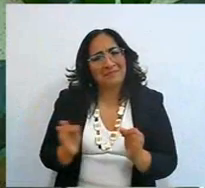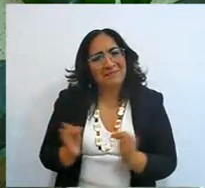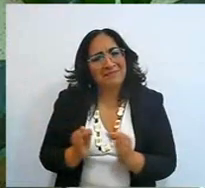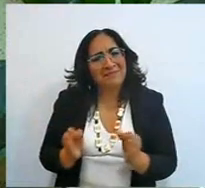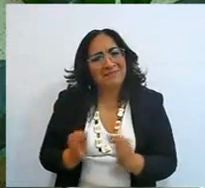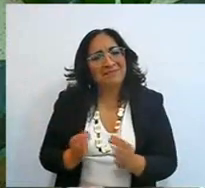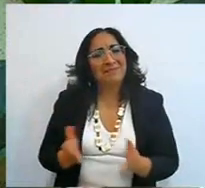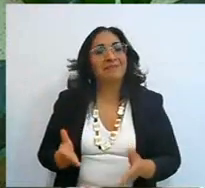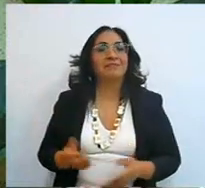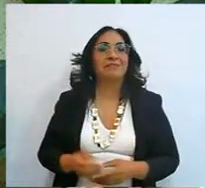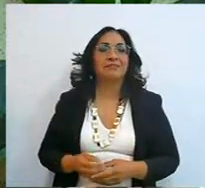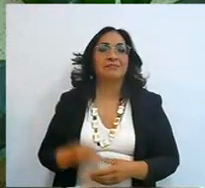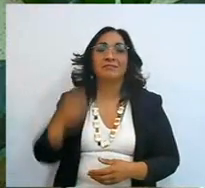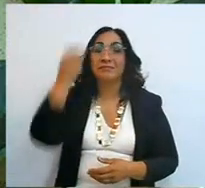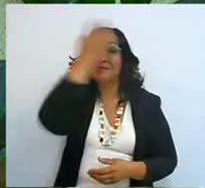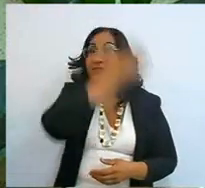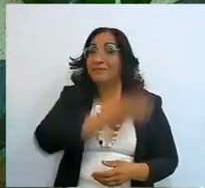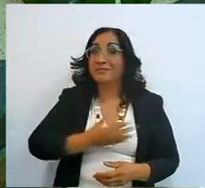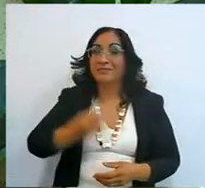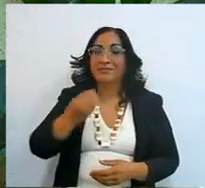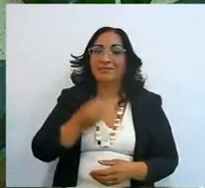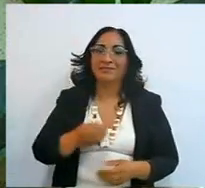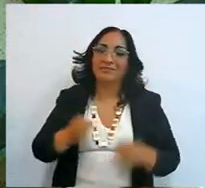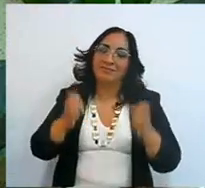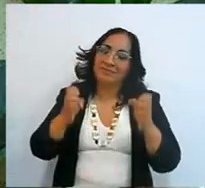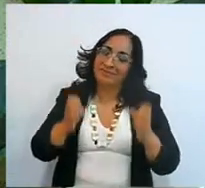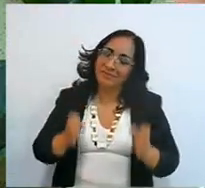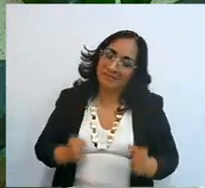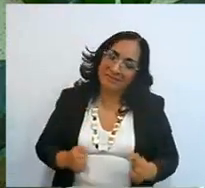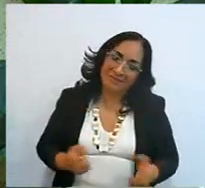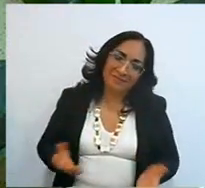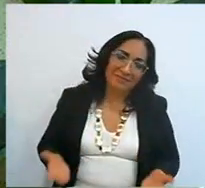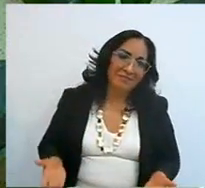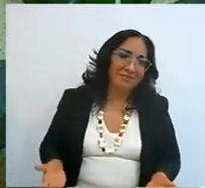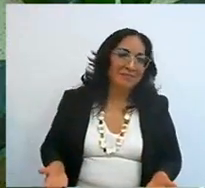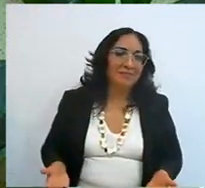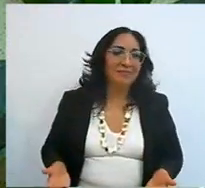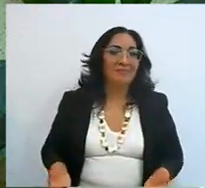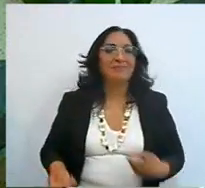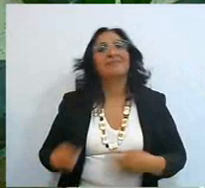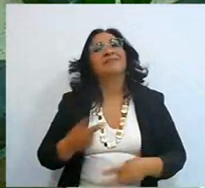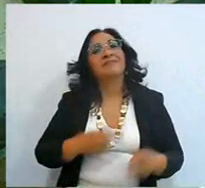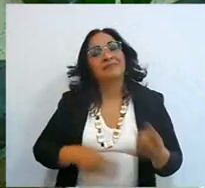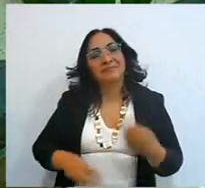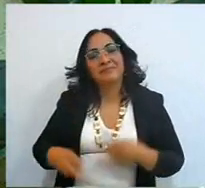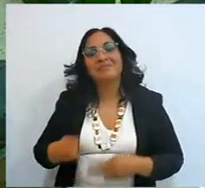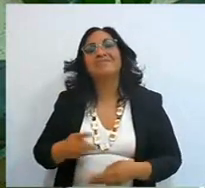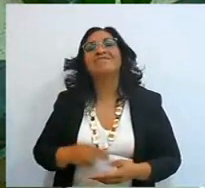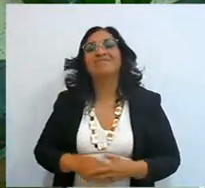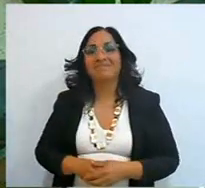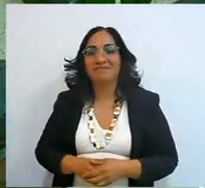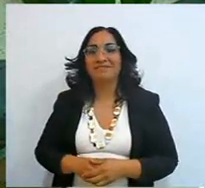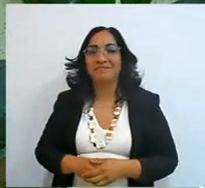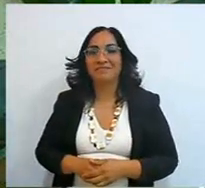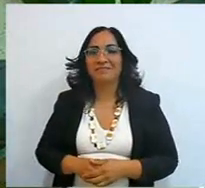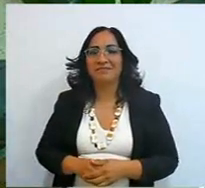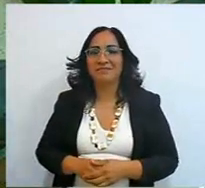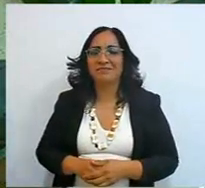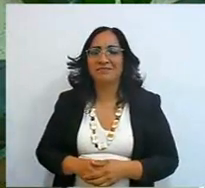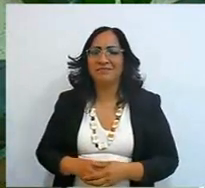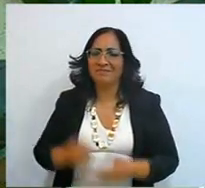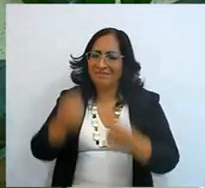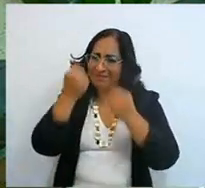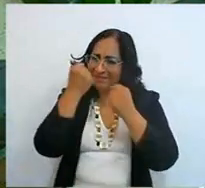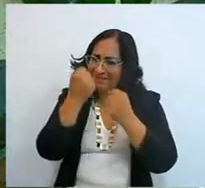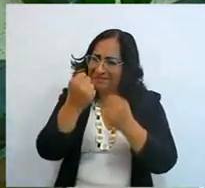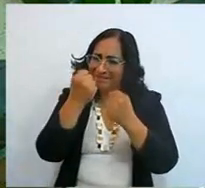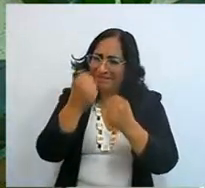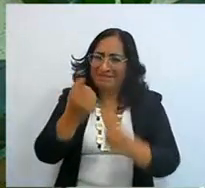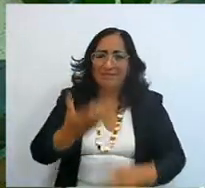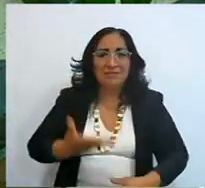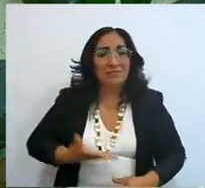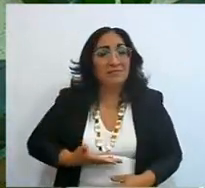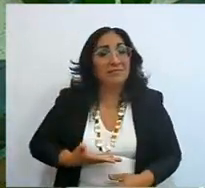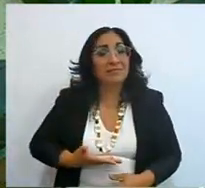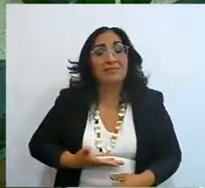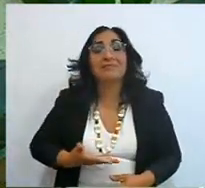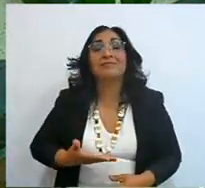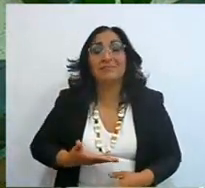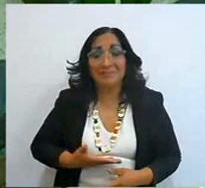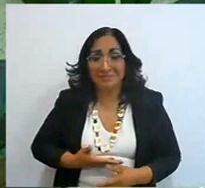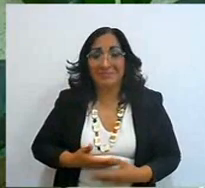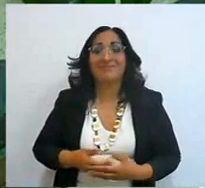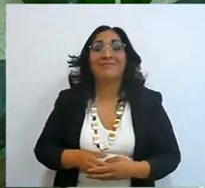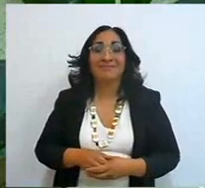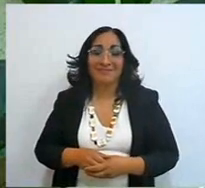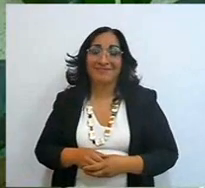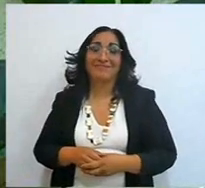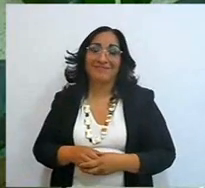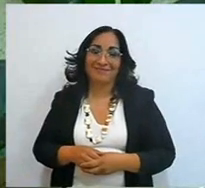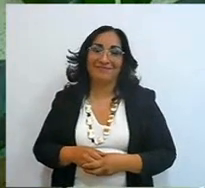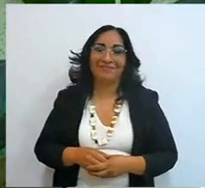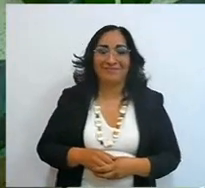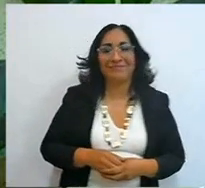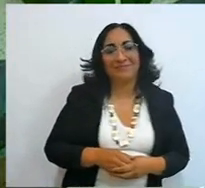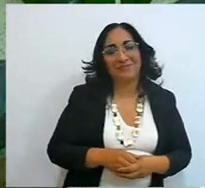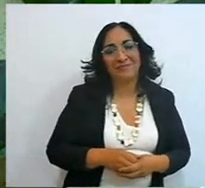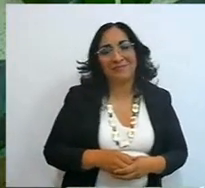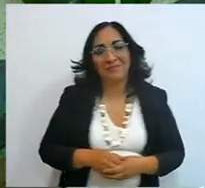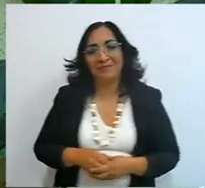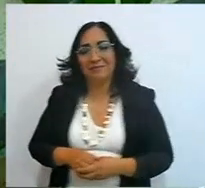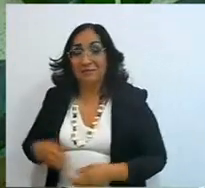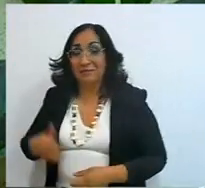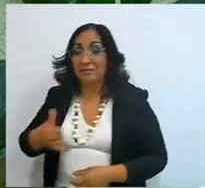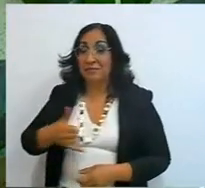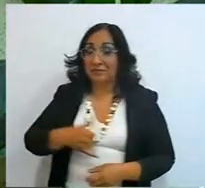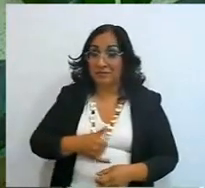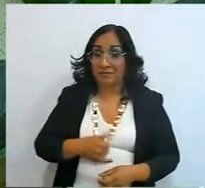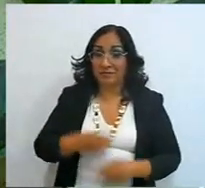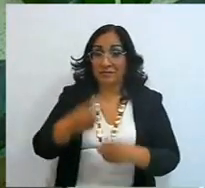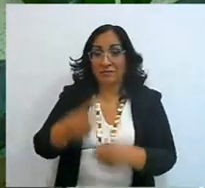So, come on, it's worth the effort, it's worth the effort, I invite you,